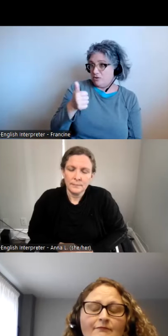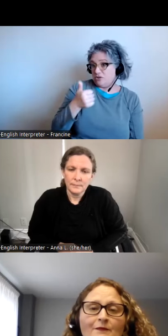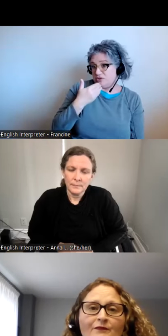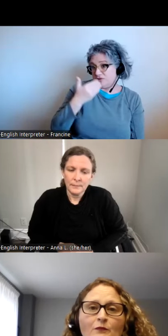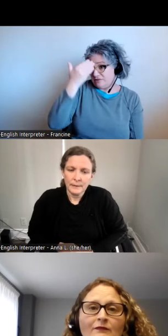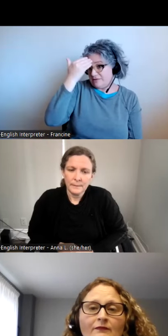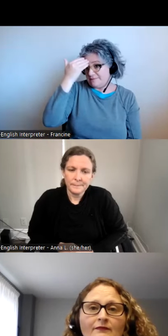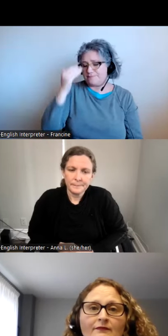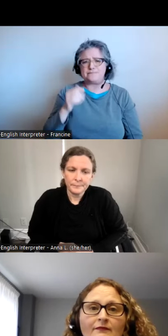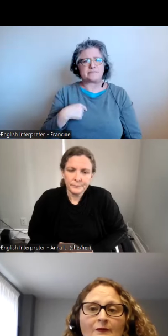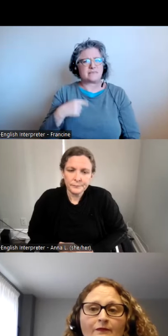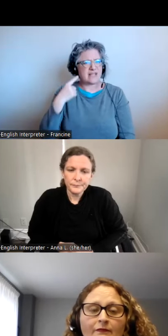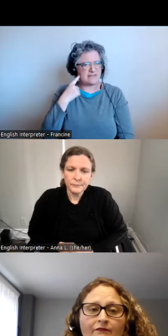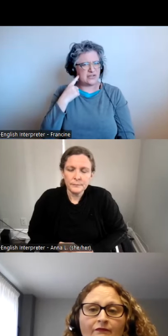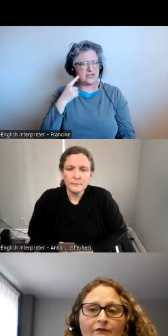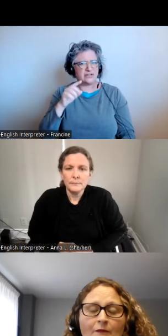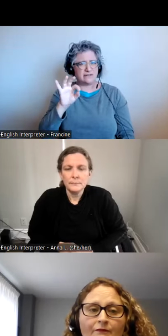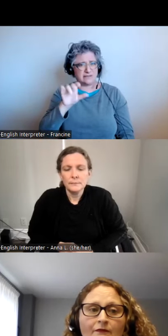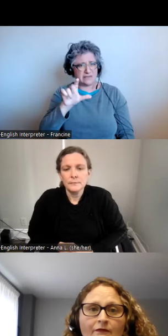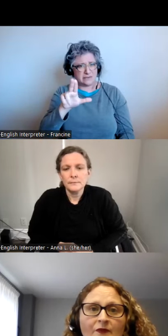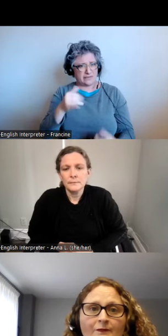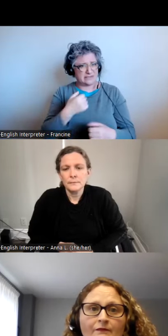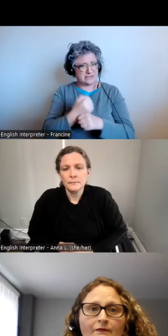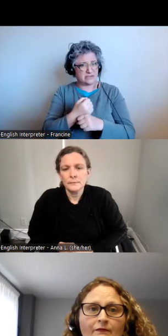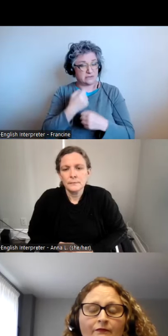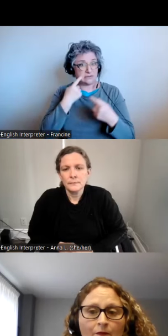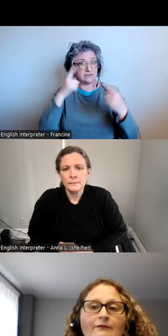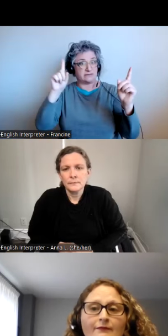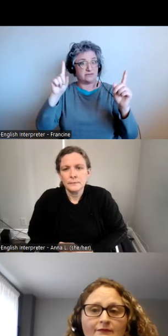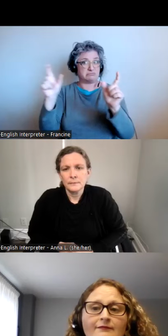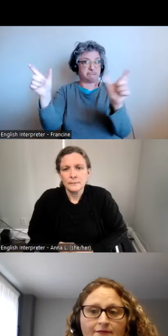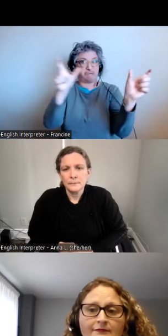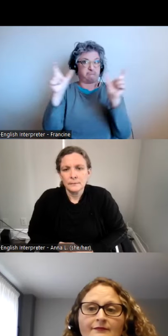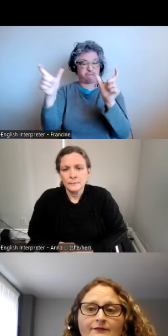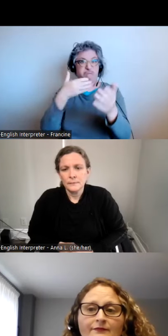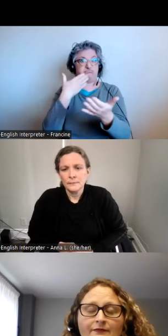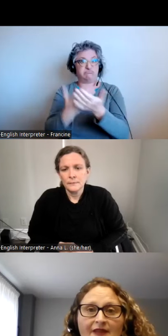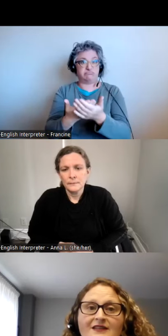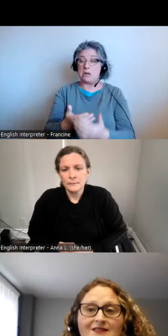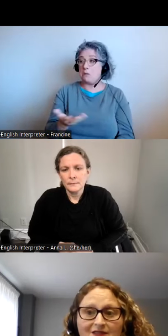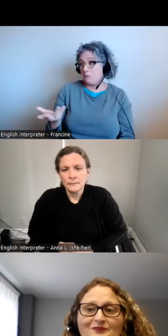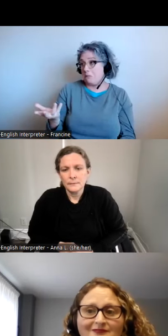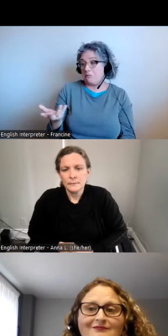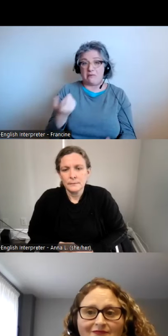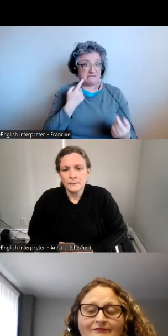protecting your kids in any way that you can. » Kim Adlard: That's good to know. I'm heard actually the flu shot this year is very